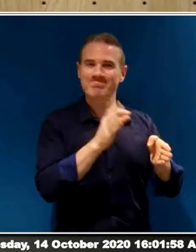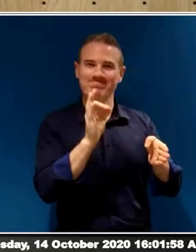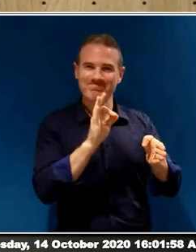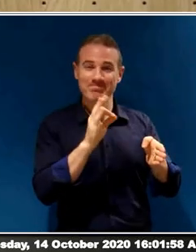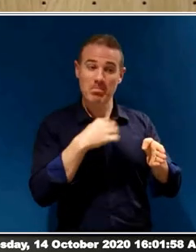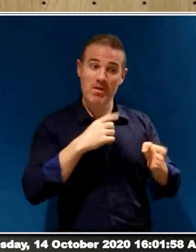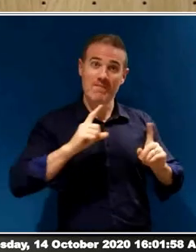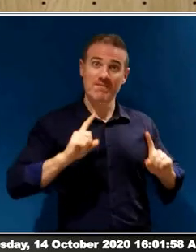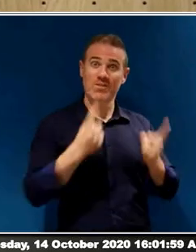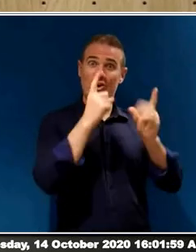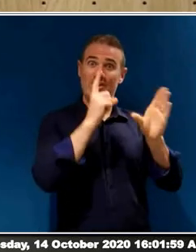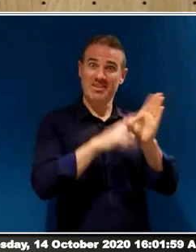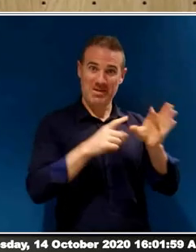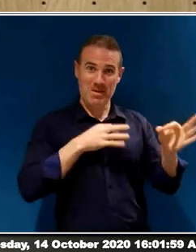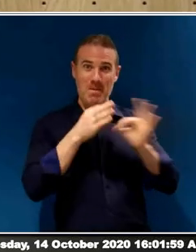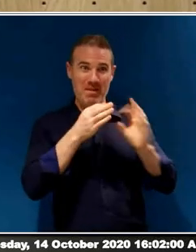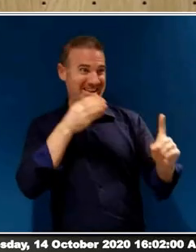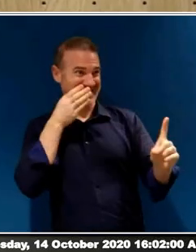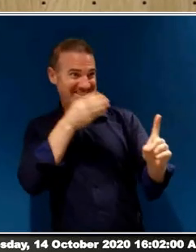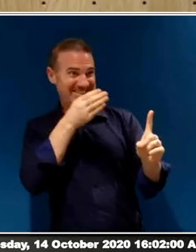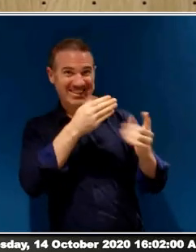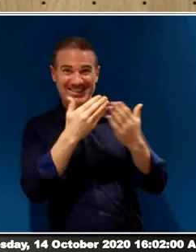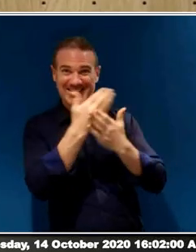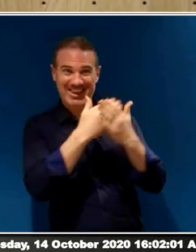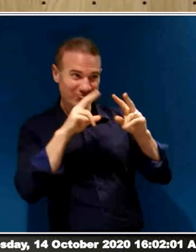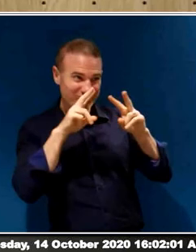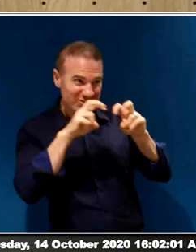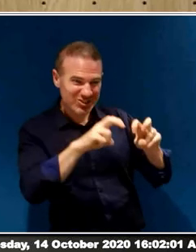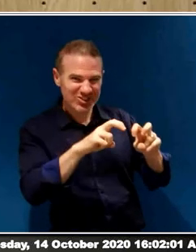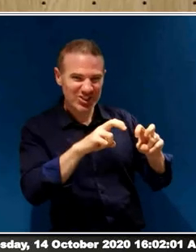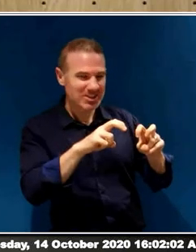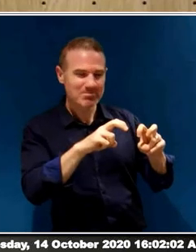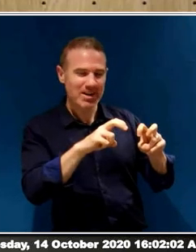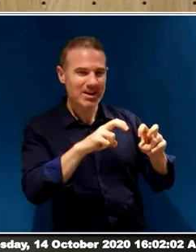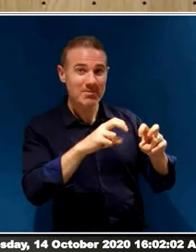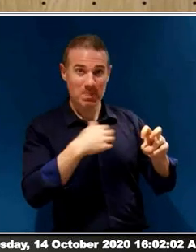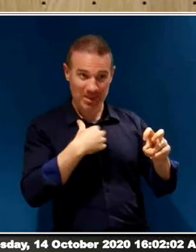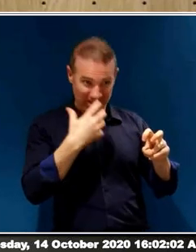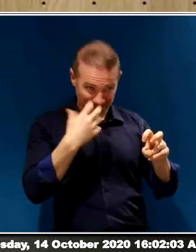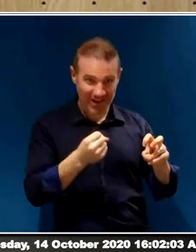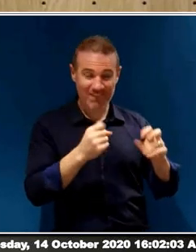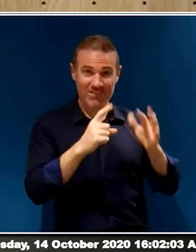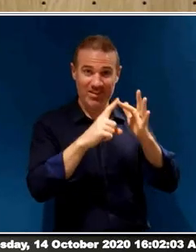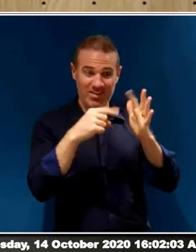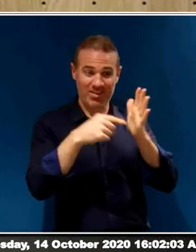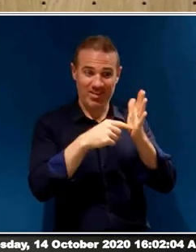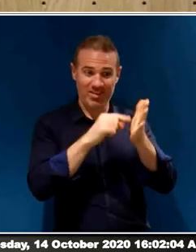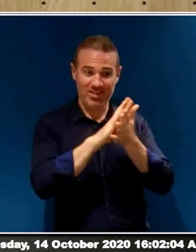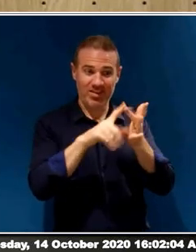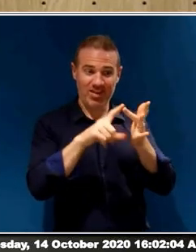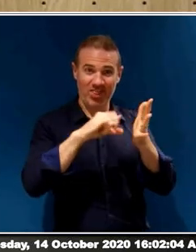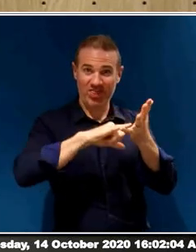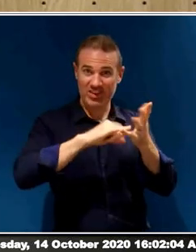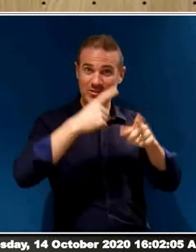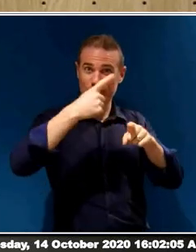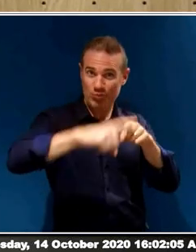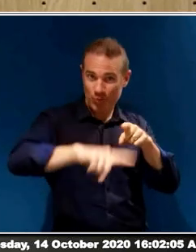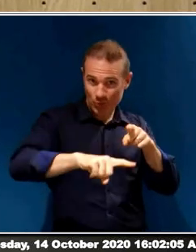And despite having my ethics approved for that study where I had hoped to talk